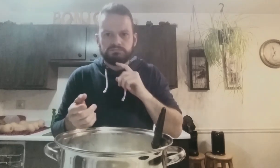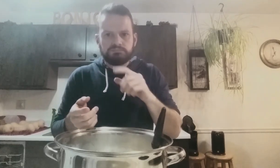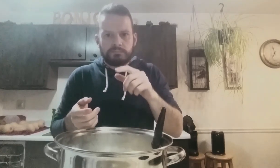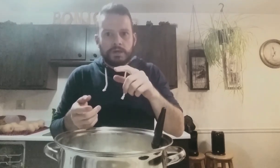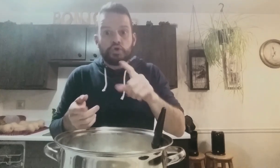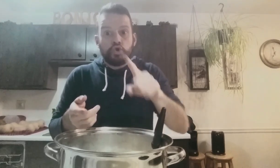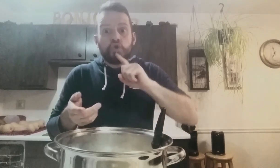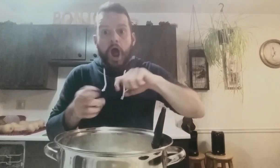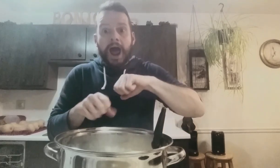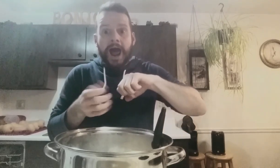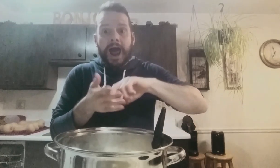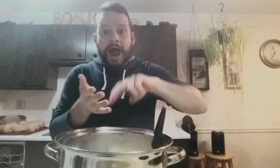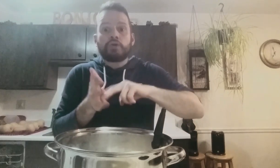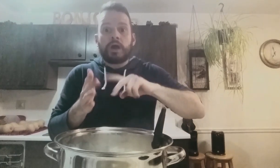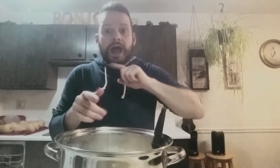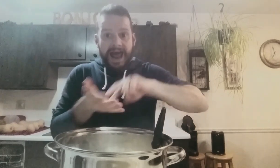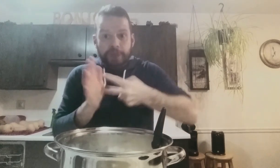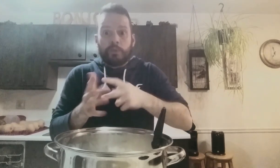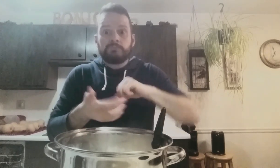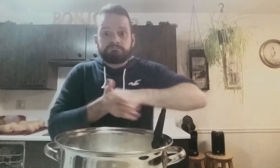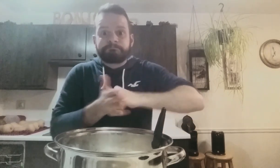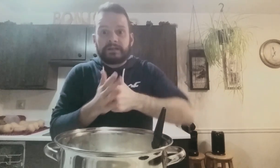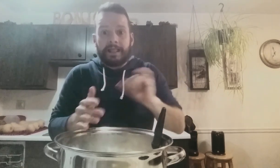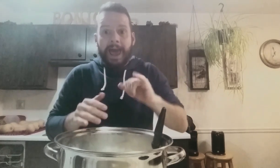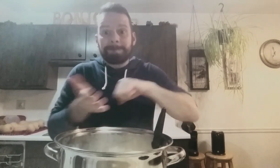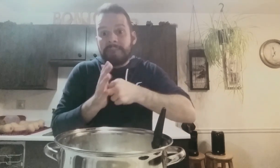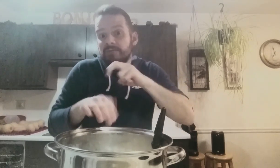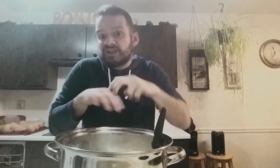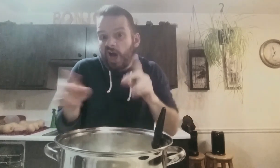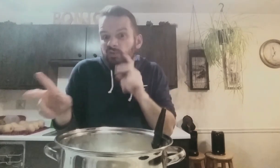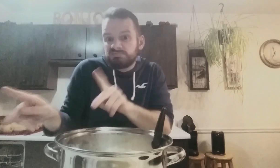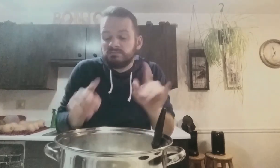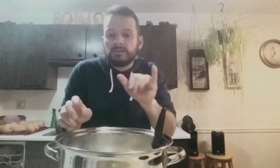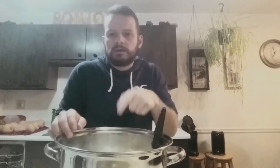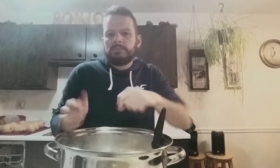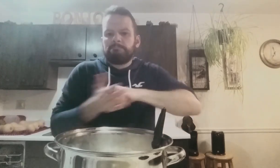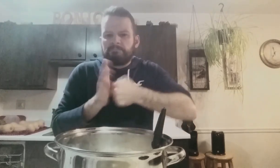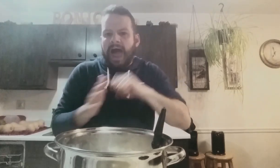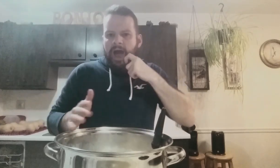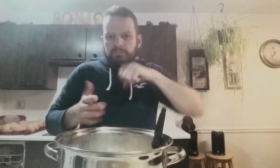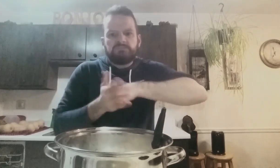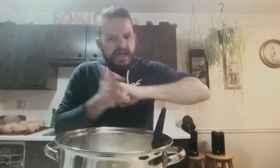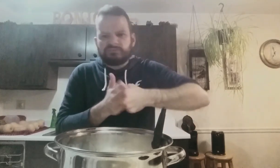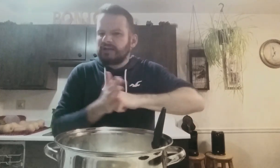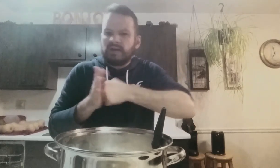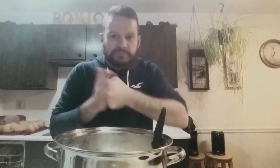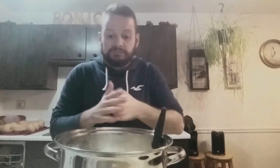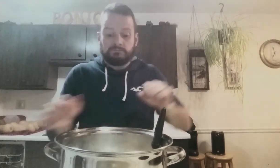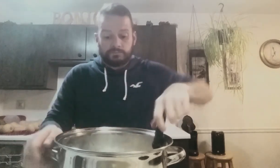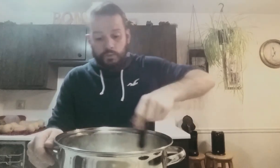You're actually mashing them just like the idea of making mashed potato. Just keep mashing.